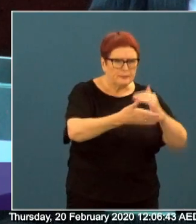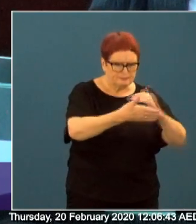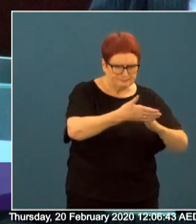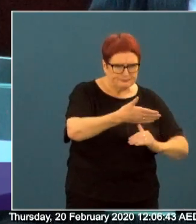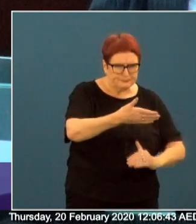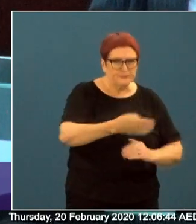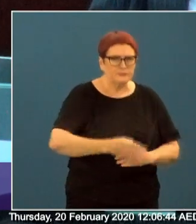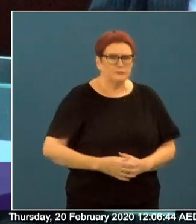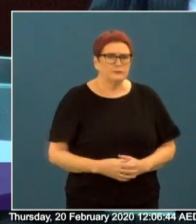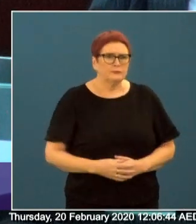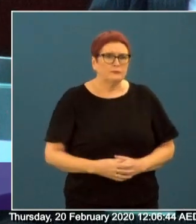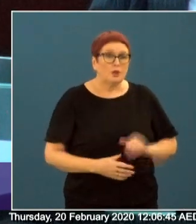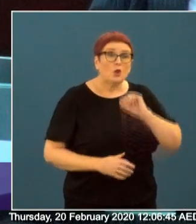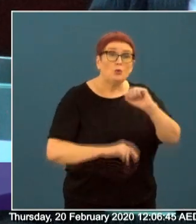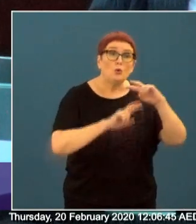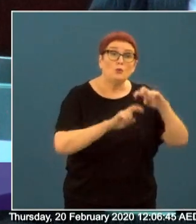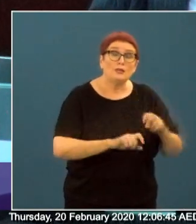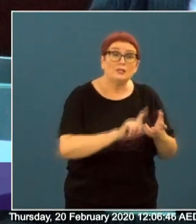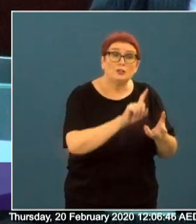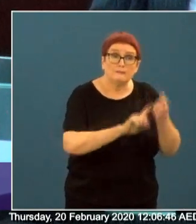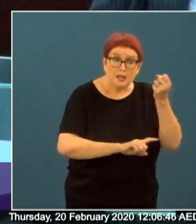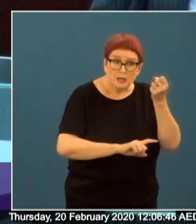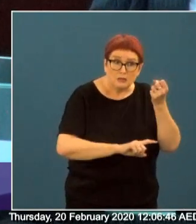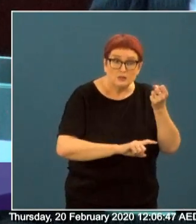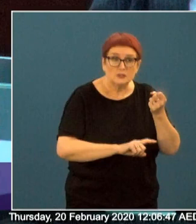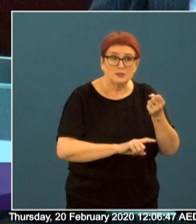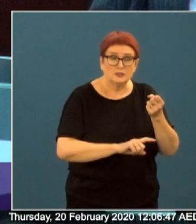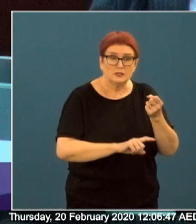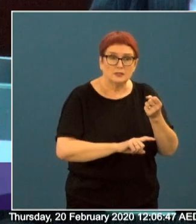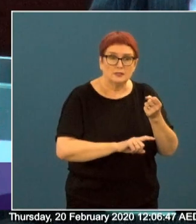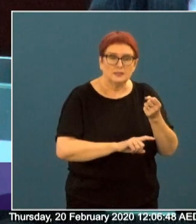But the research indicates that the notion of a younger onset of frailty